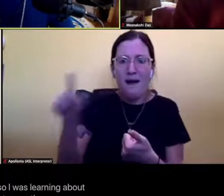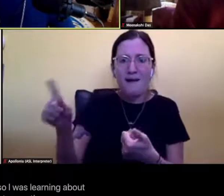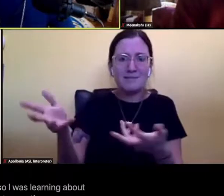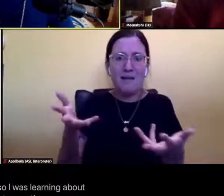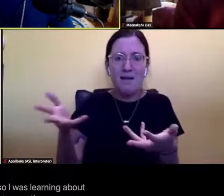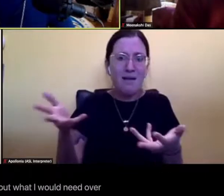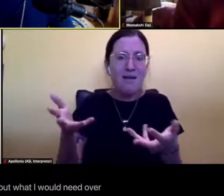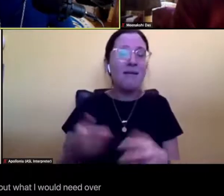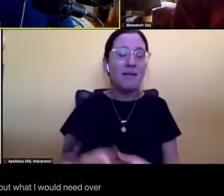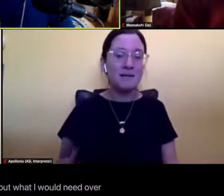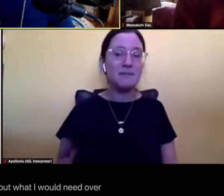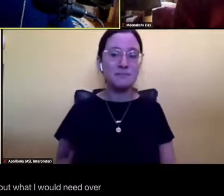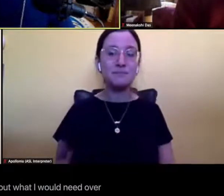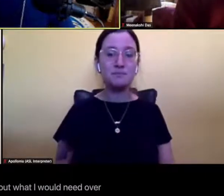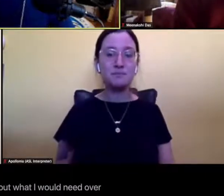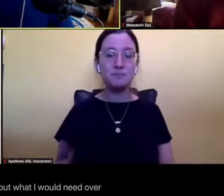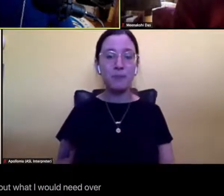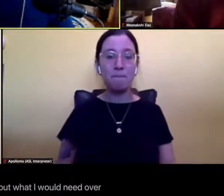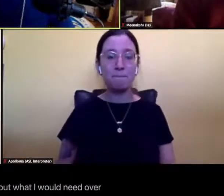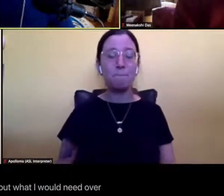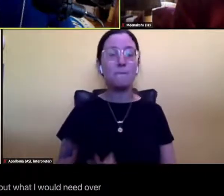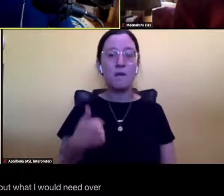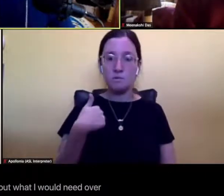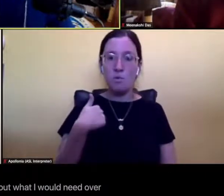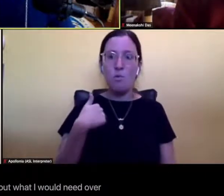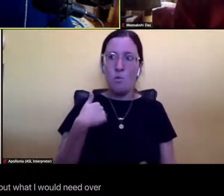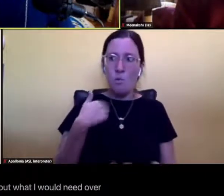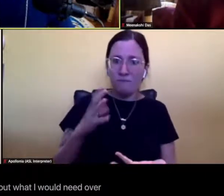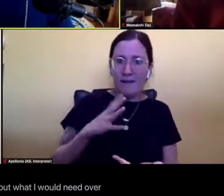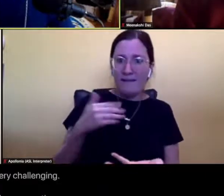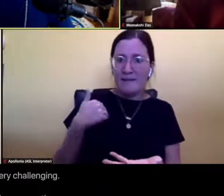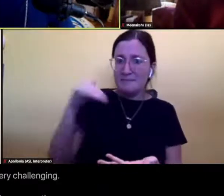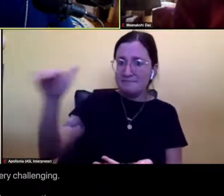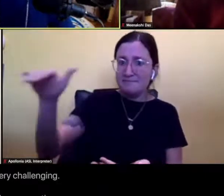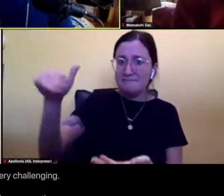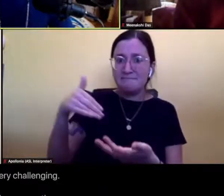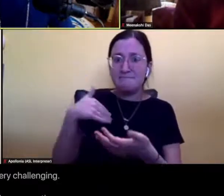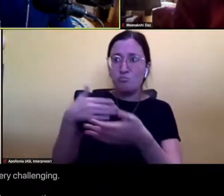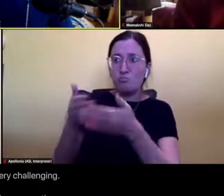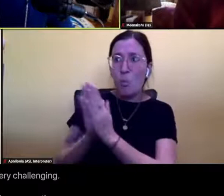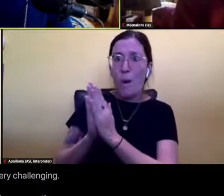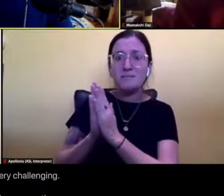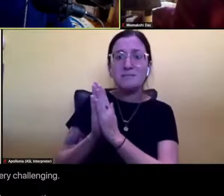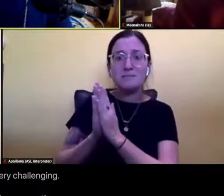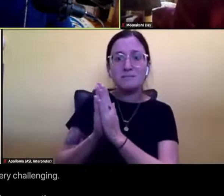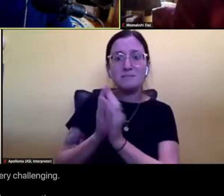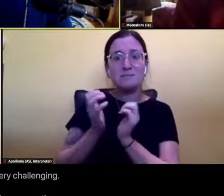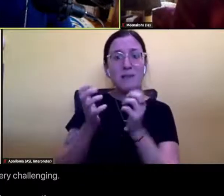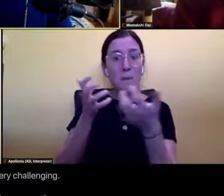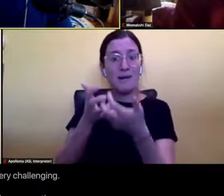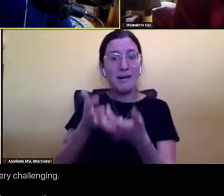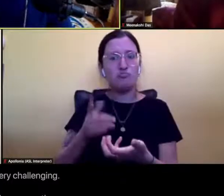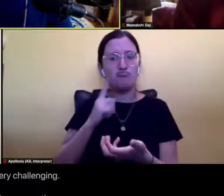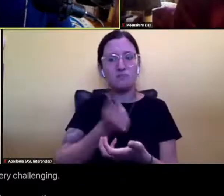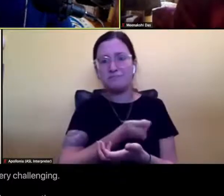And so I ended up requesting accommodations of several different kinds. Mostly because,